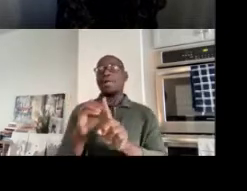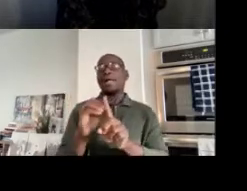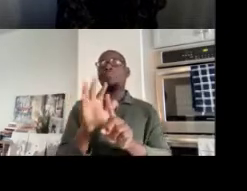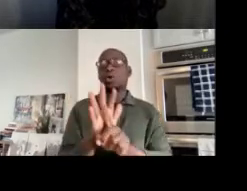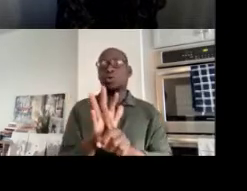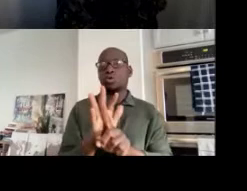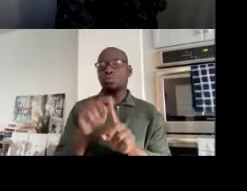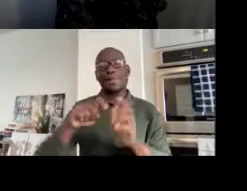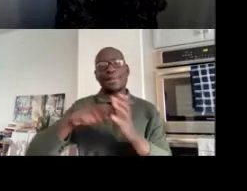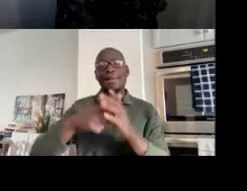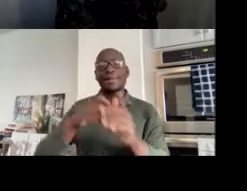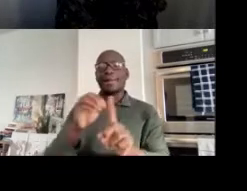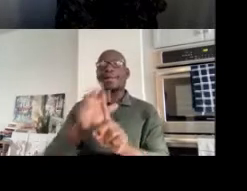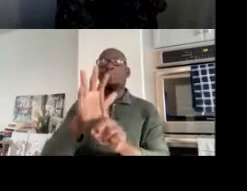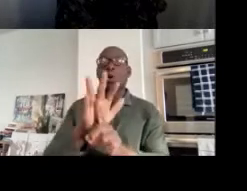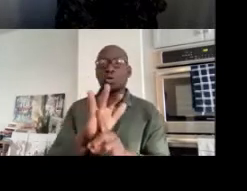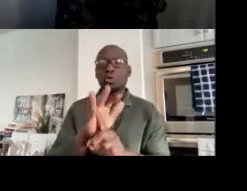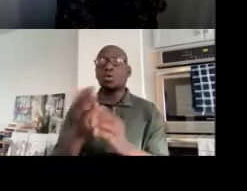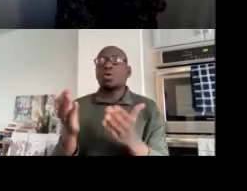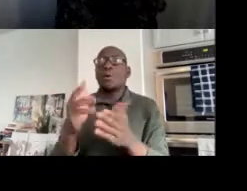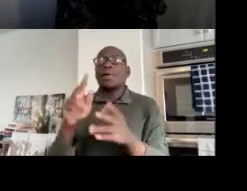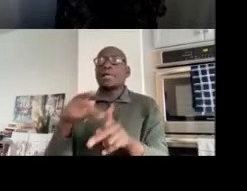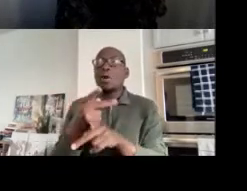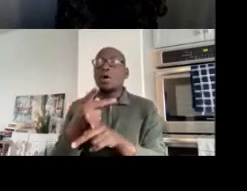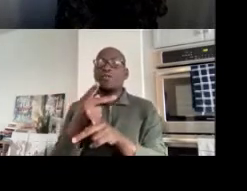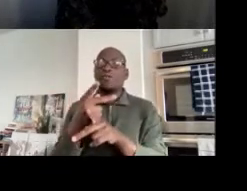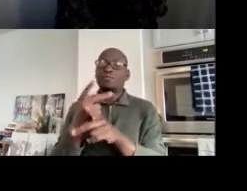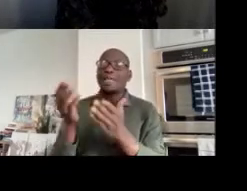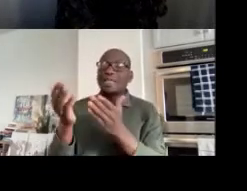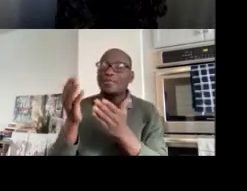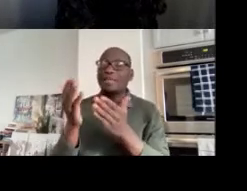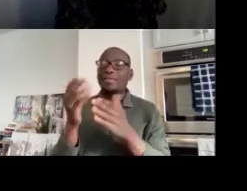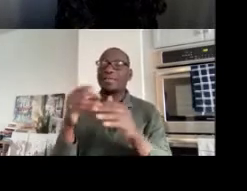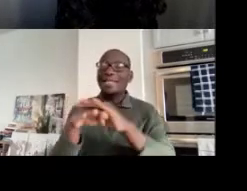They come to Gallaudet University and we expose and that is a key word here, is we expose them